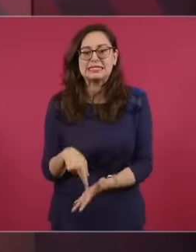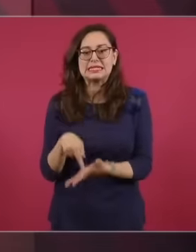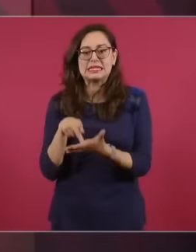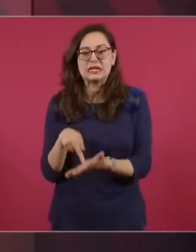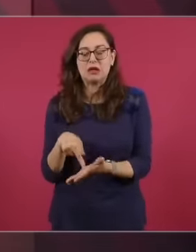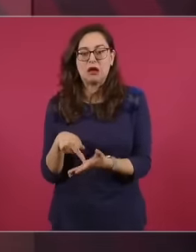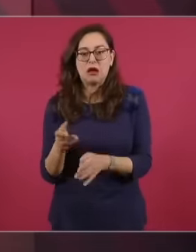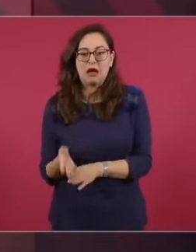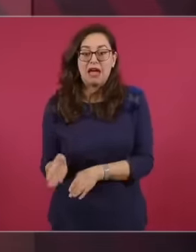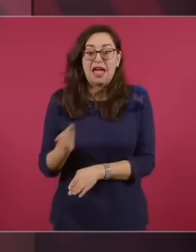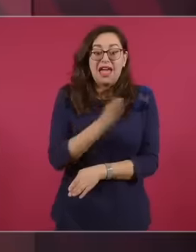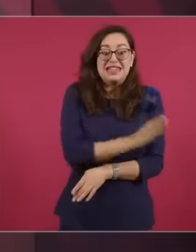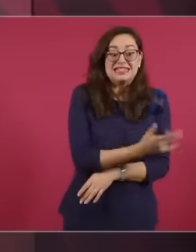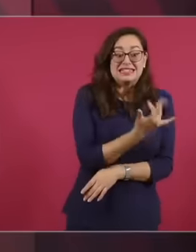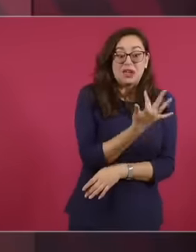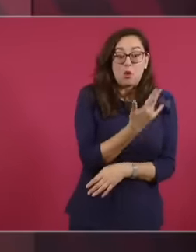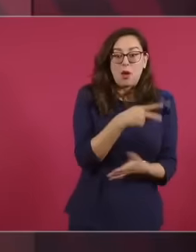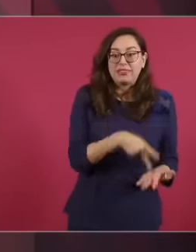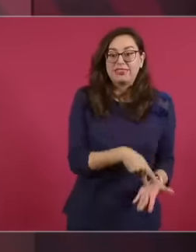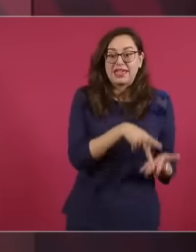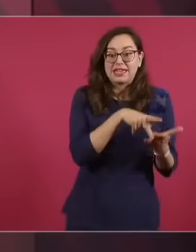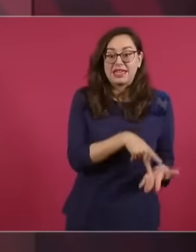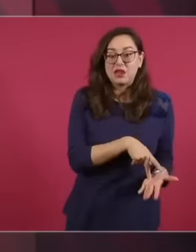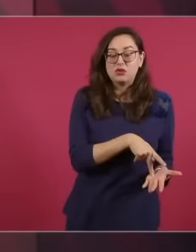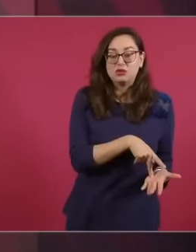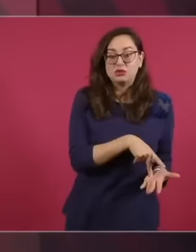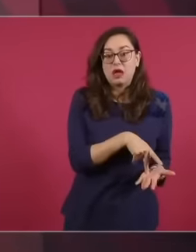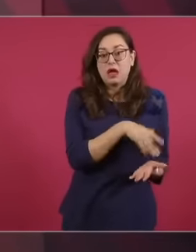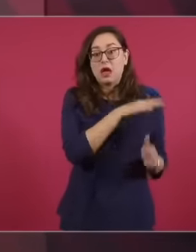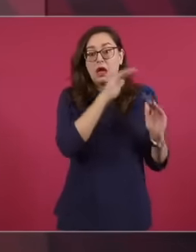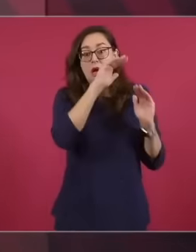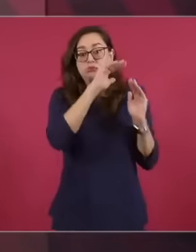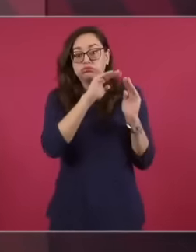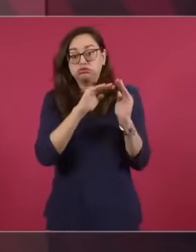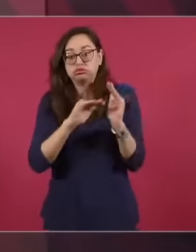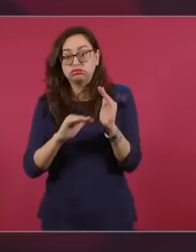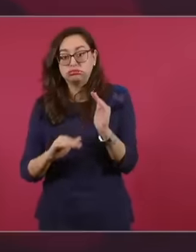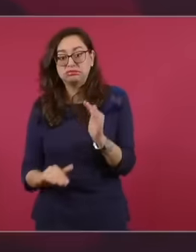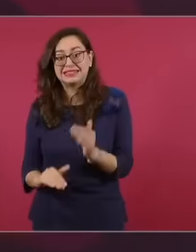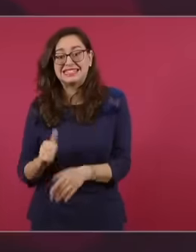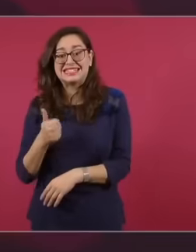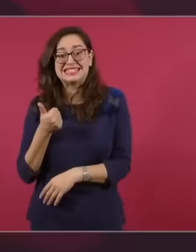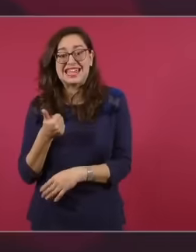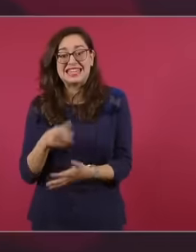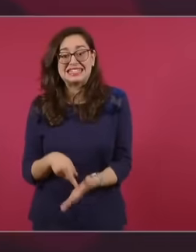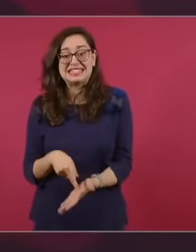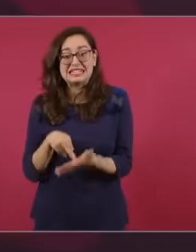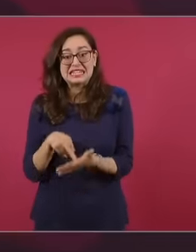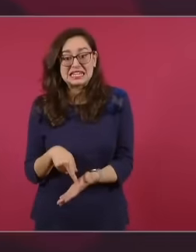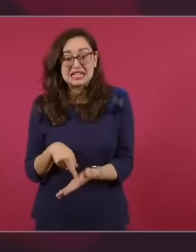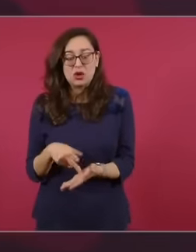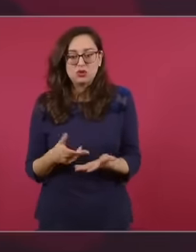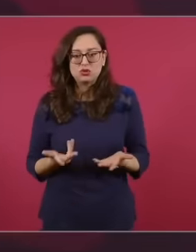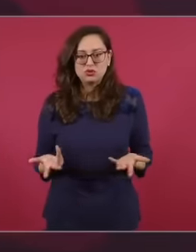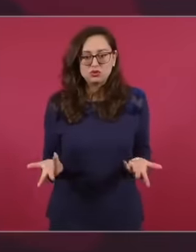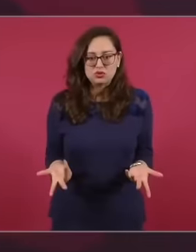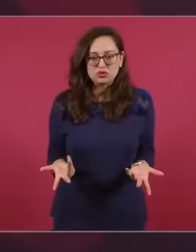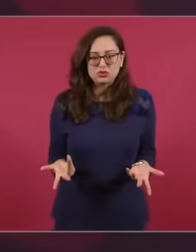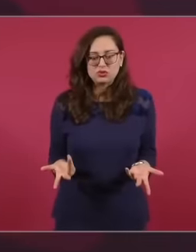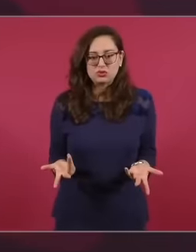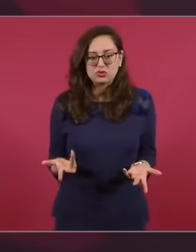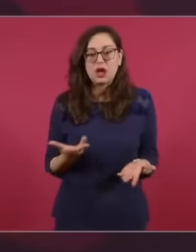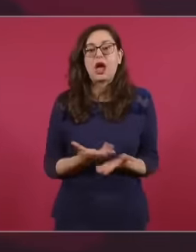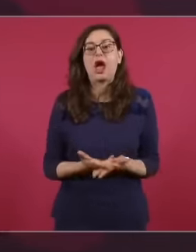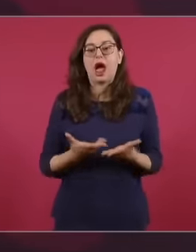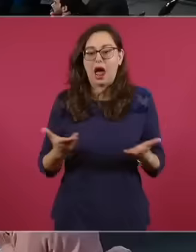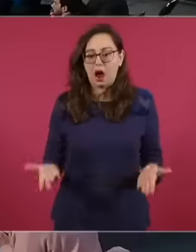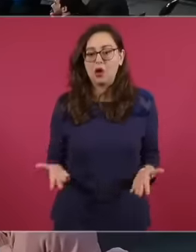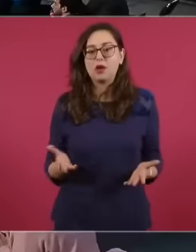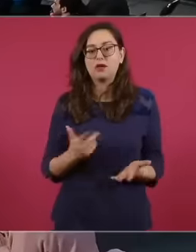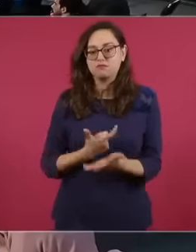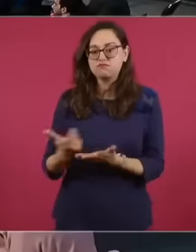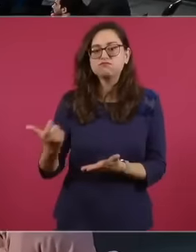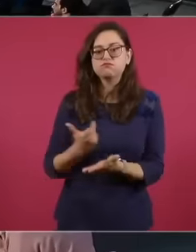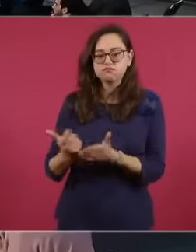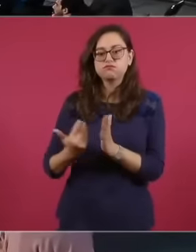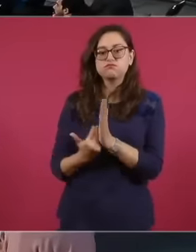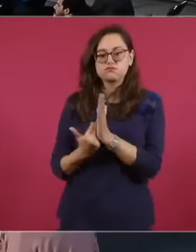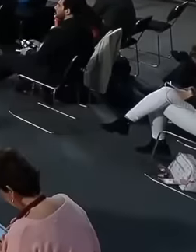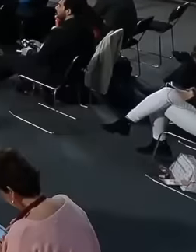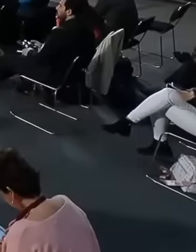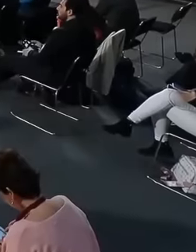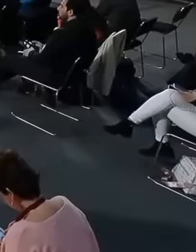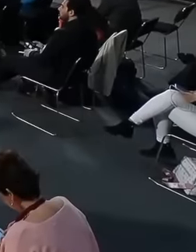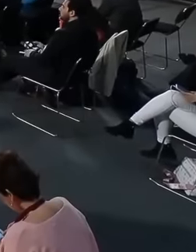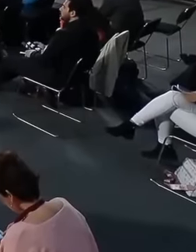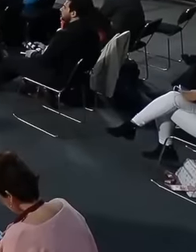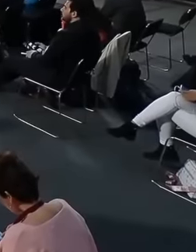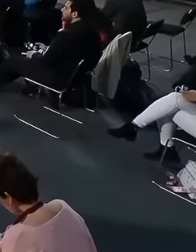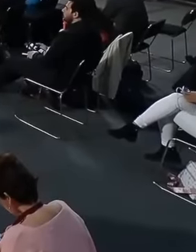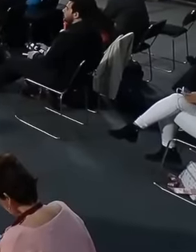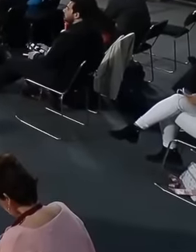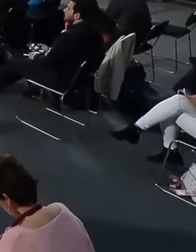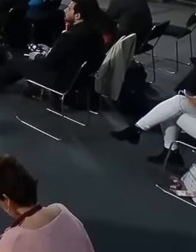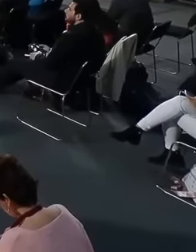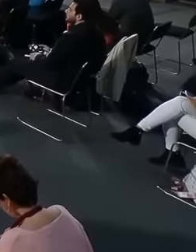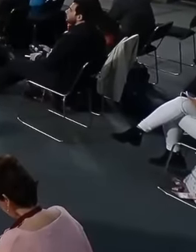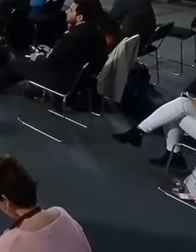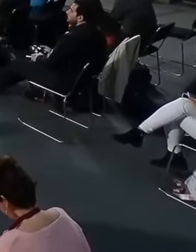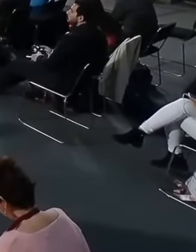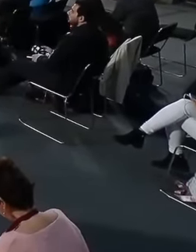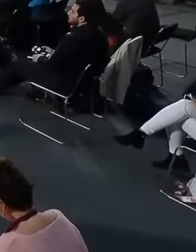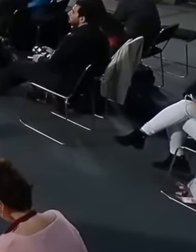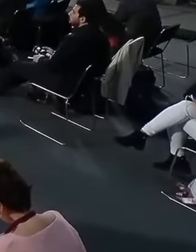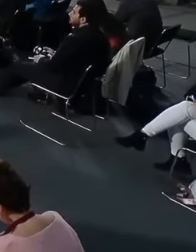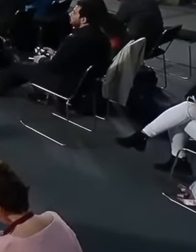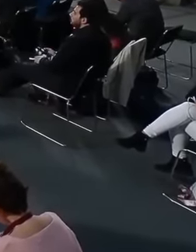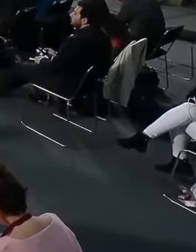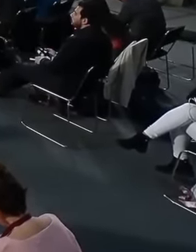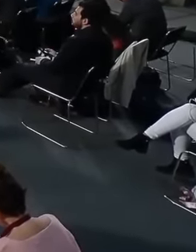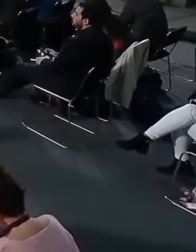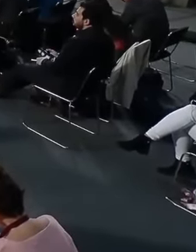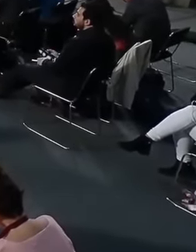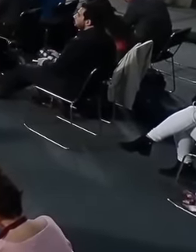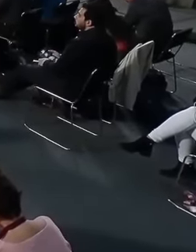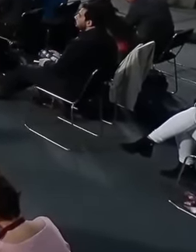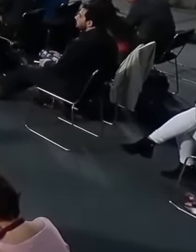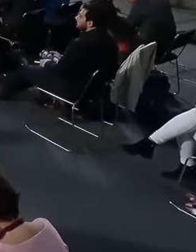kilo to 6 kg When we arrived and now we have They increased the salary to more than double the minimum. Look what